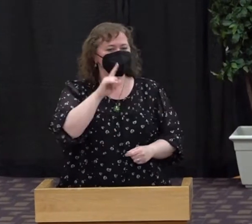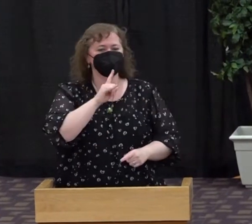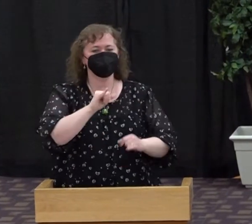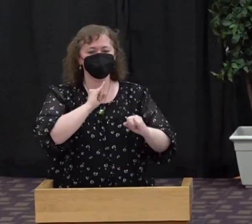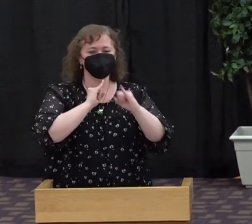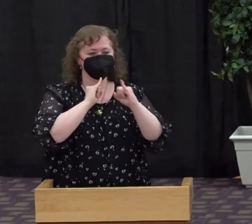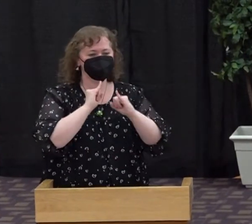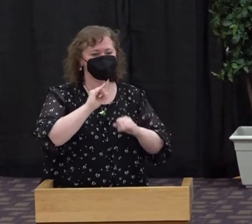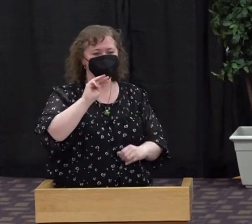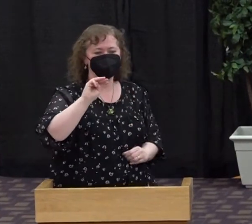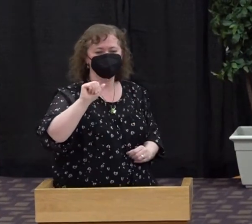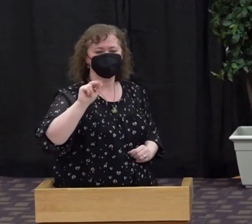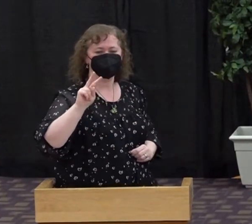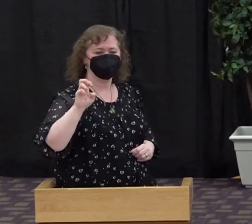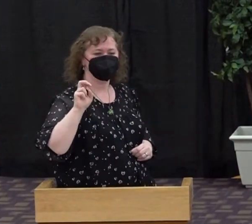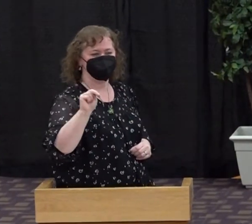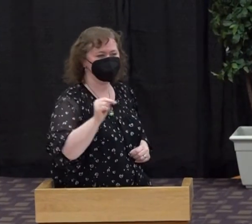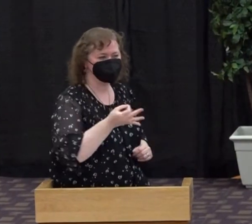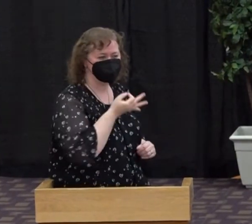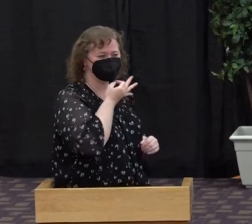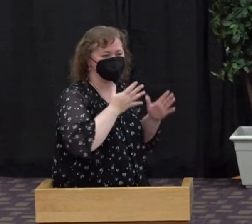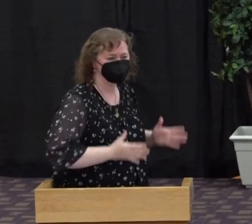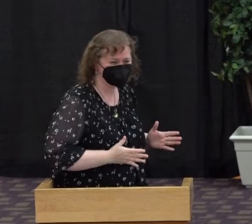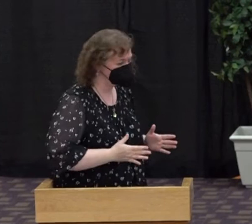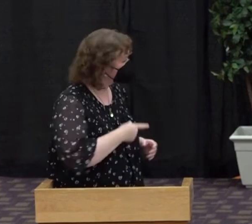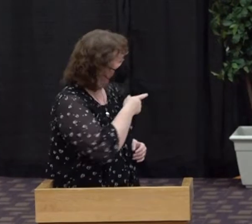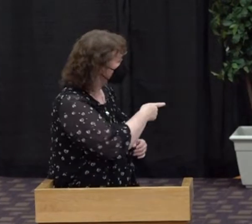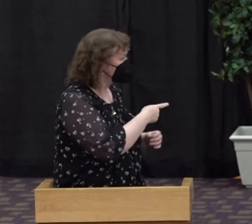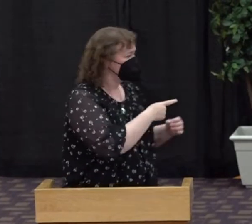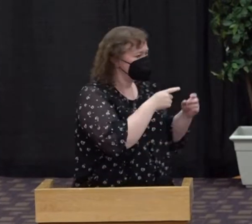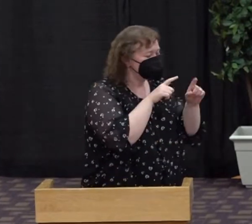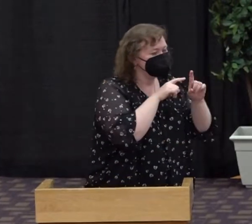So, I would like to present to you the award for the interview expert.